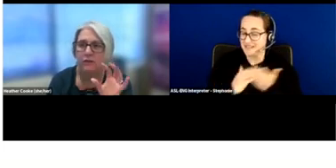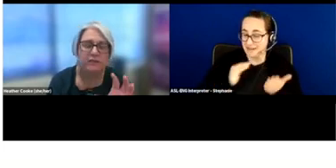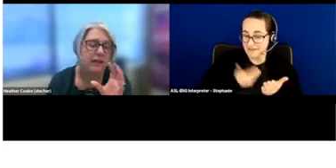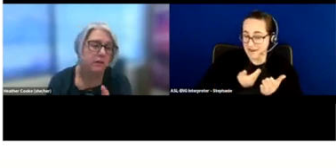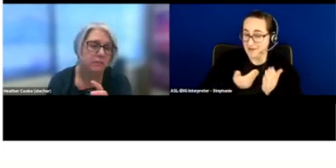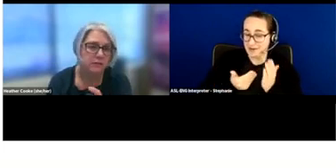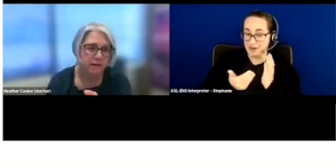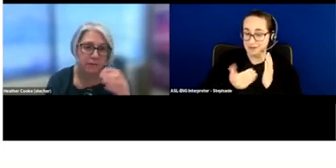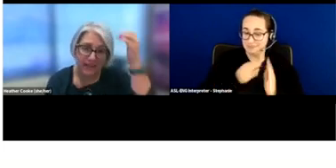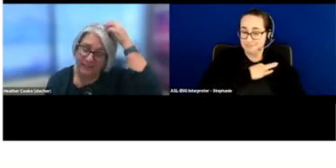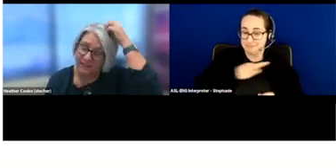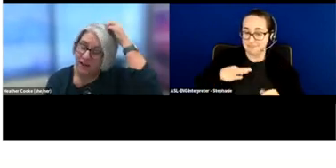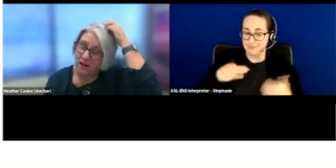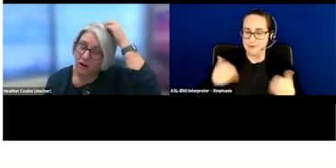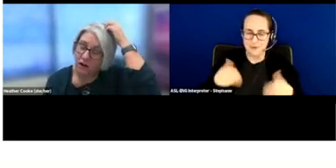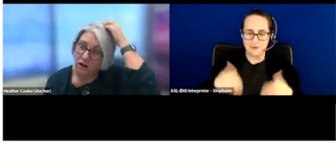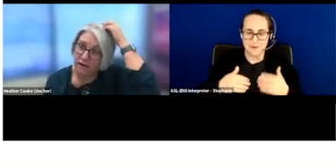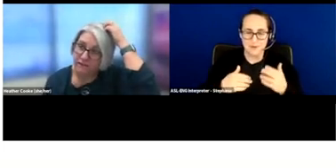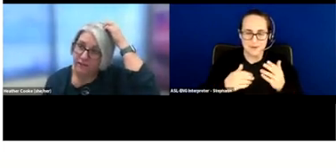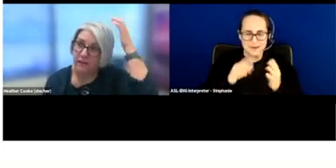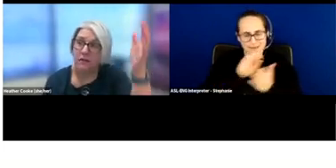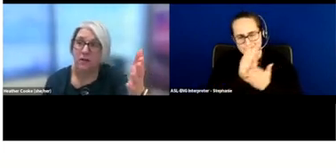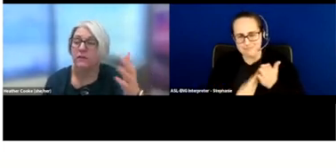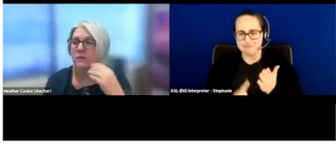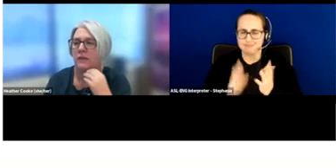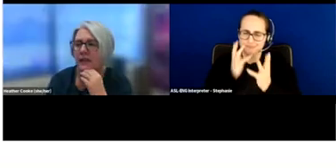And so there's downloadable templates on the on the toolkit.